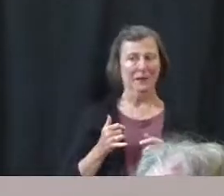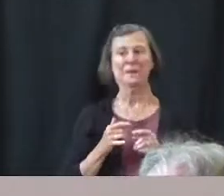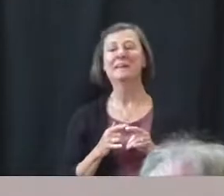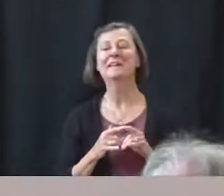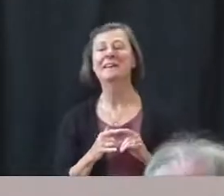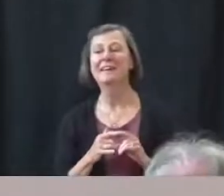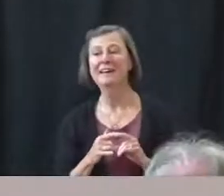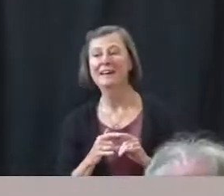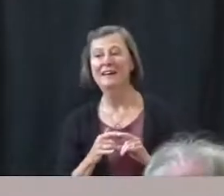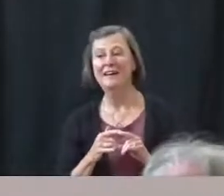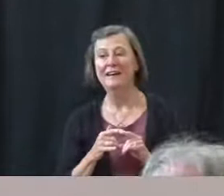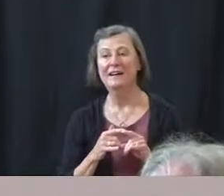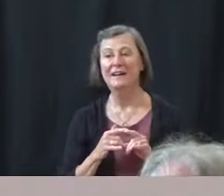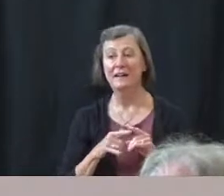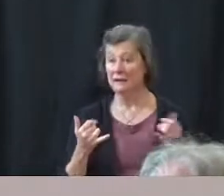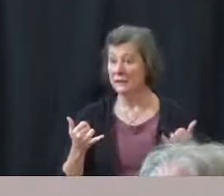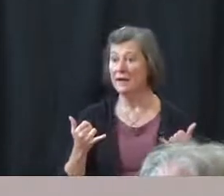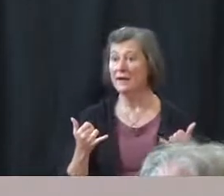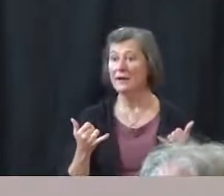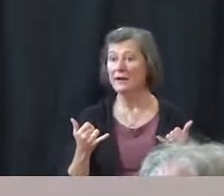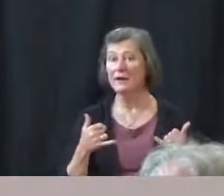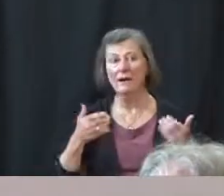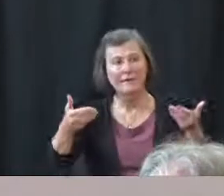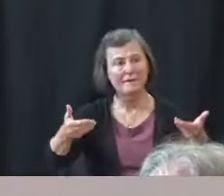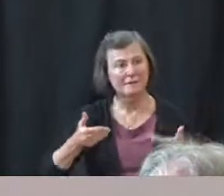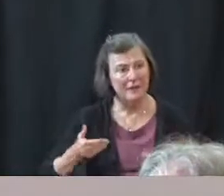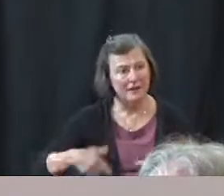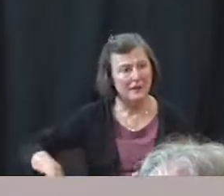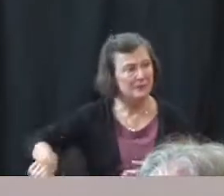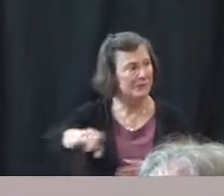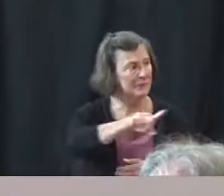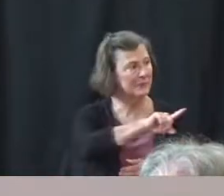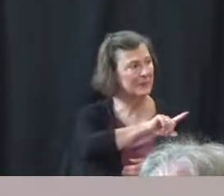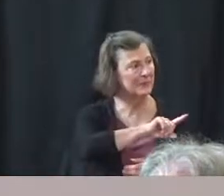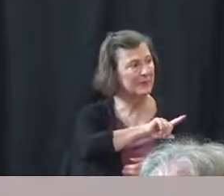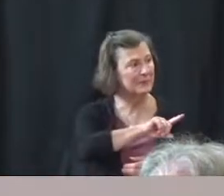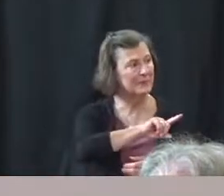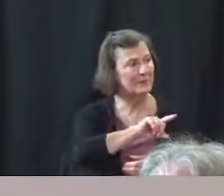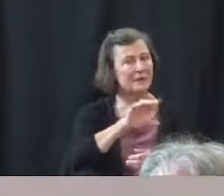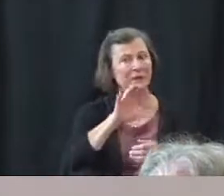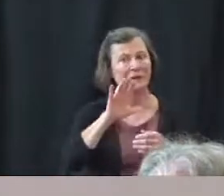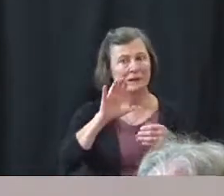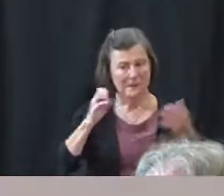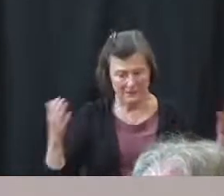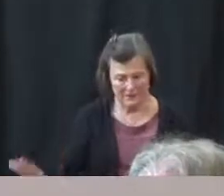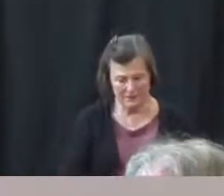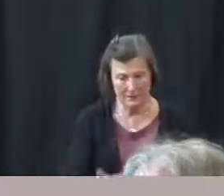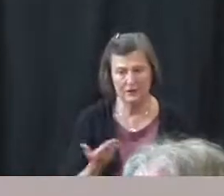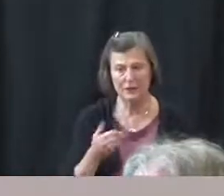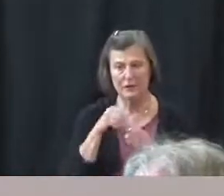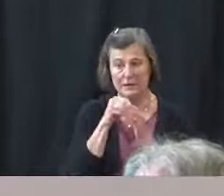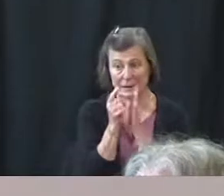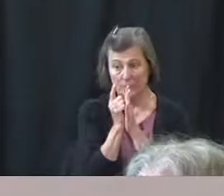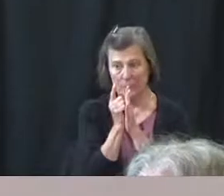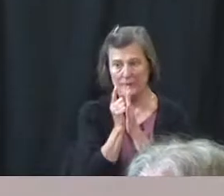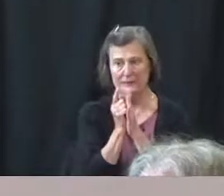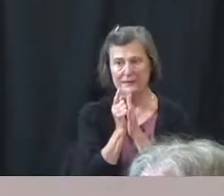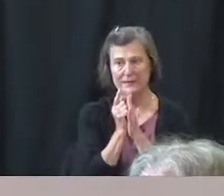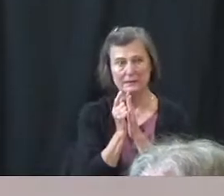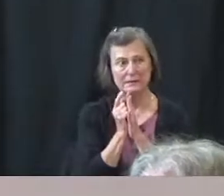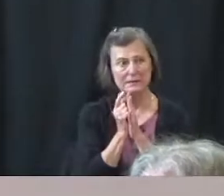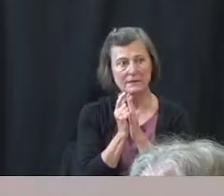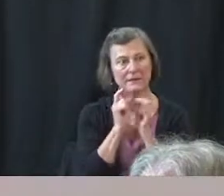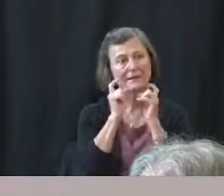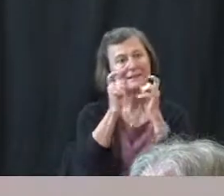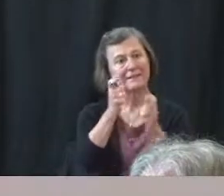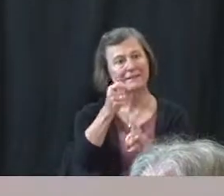But, right now I just invite you to, to be in this moment, to give yourself a vacation